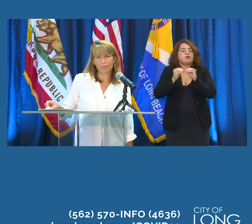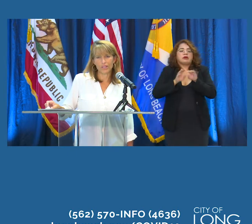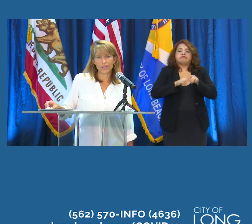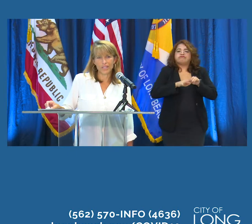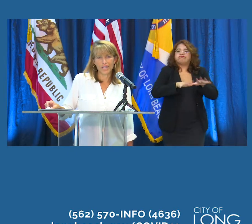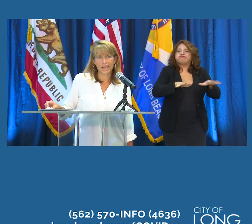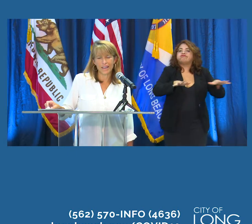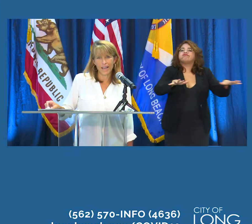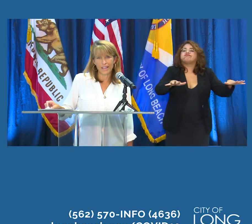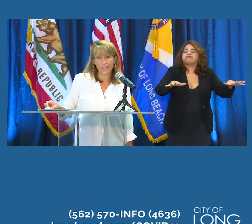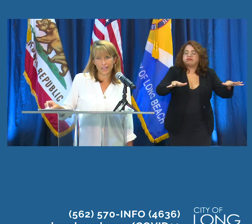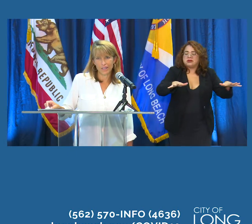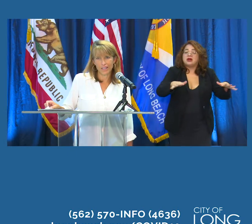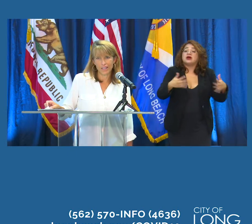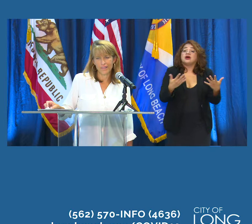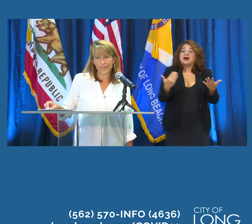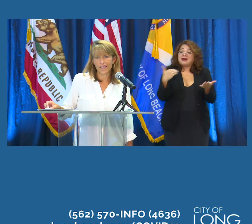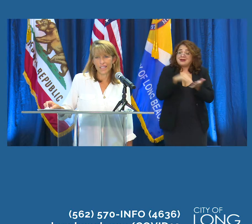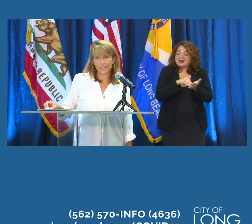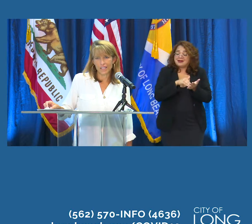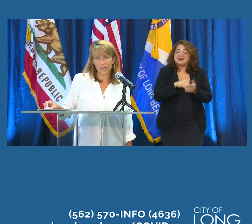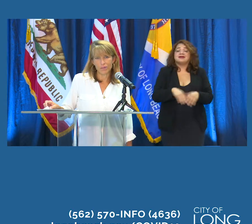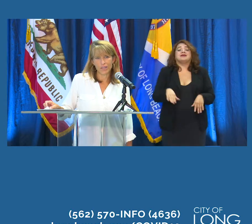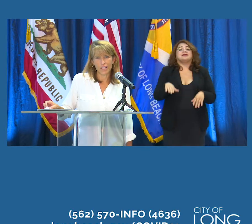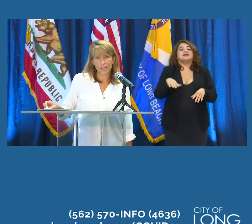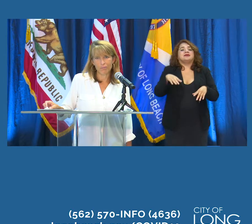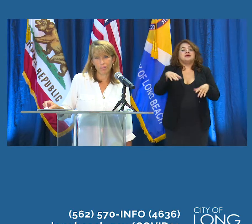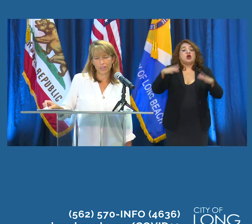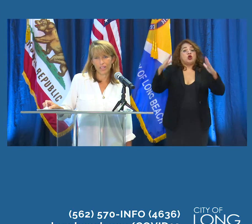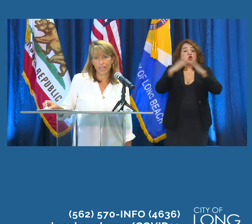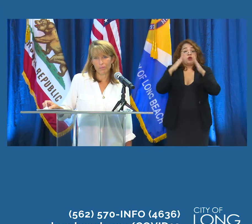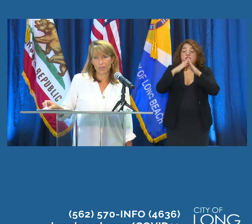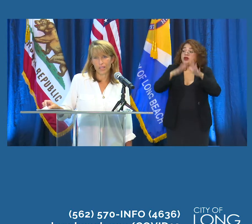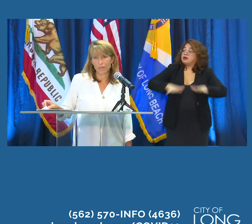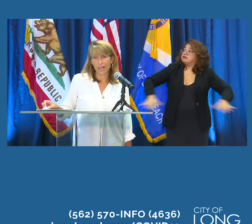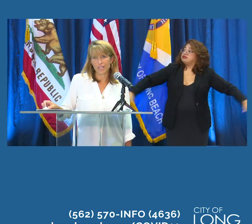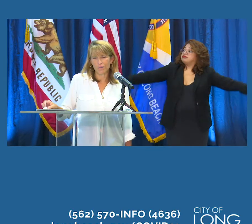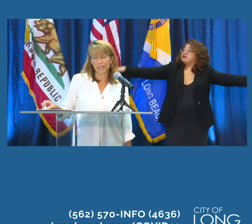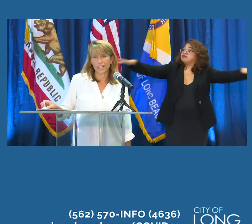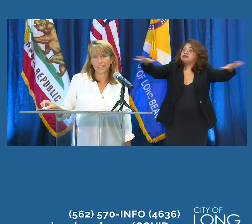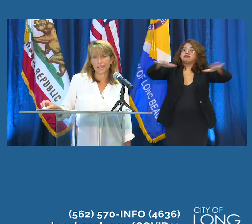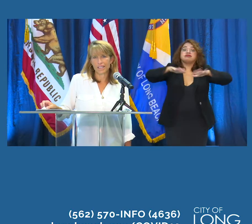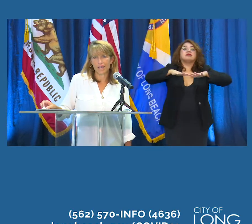people to understand that, you know that it is in the community and that people in our community are being hospitalized.